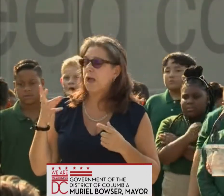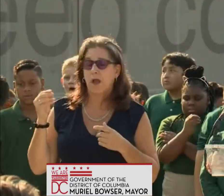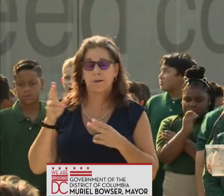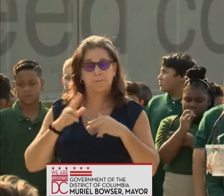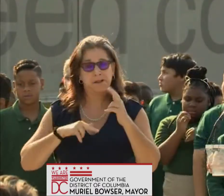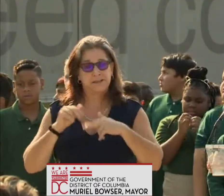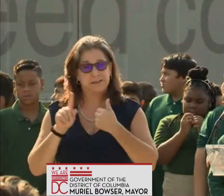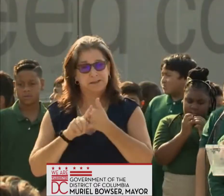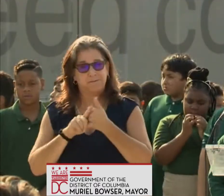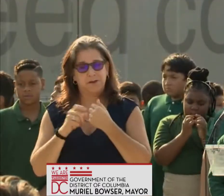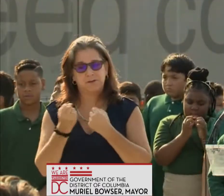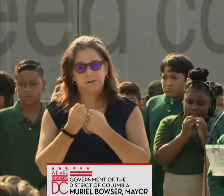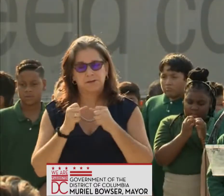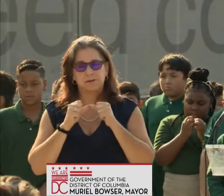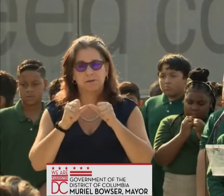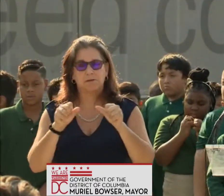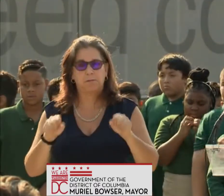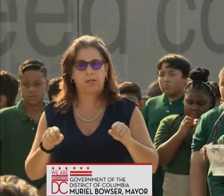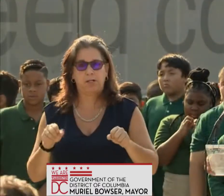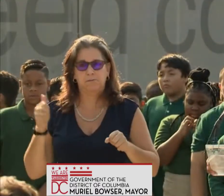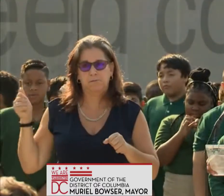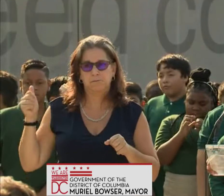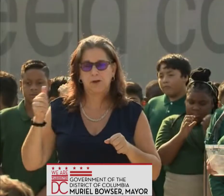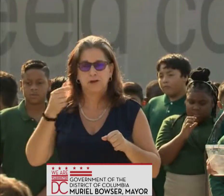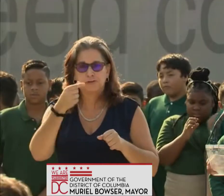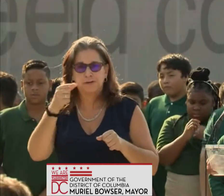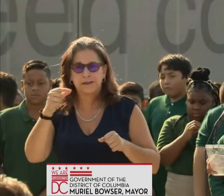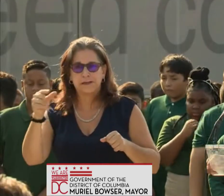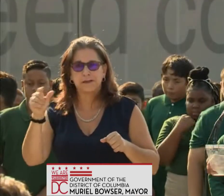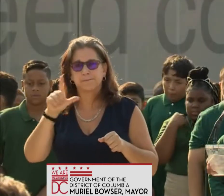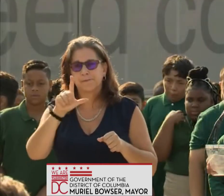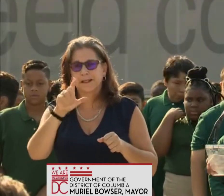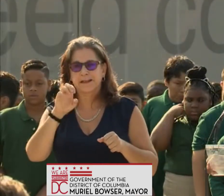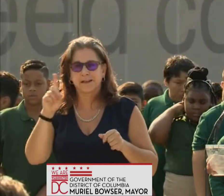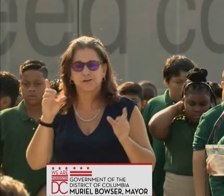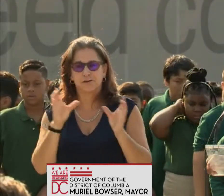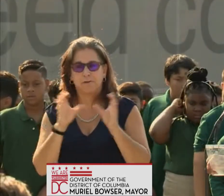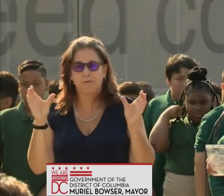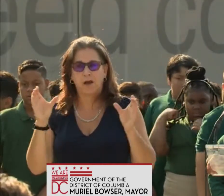water efficient fixtures community and teaching gardens and energy-efficient